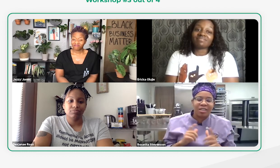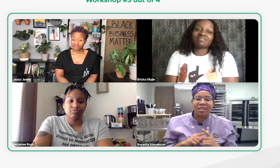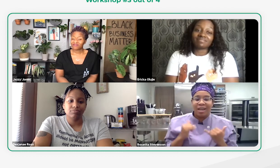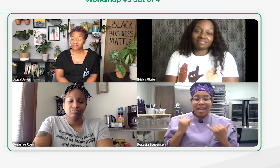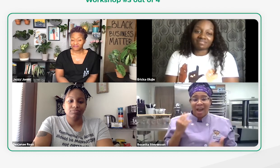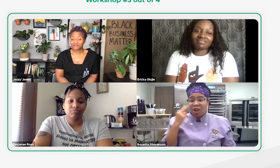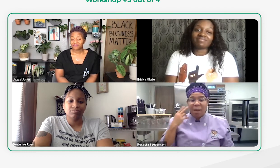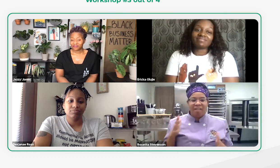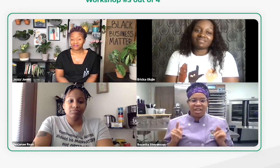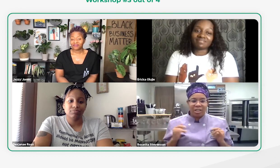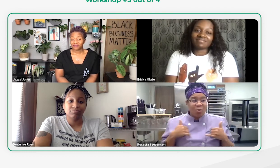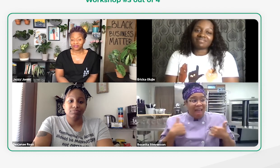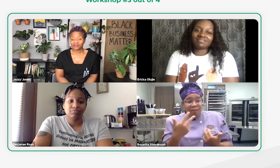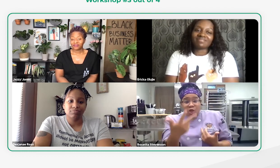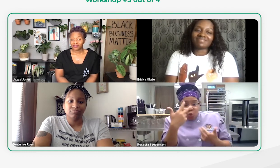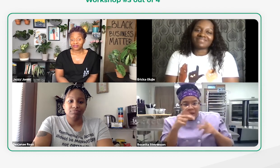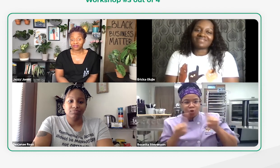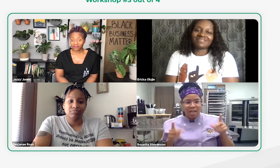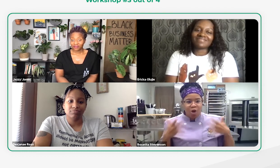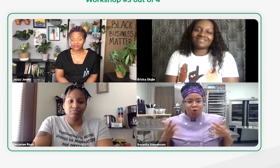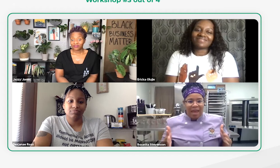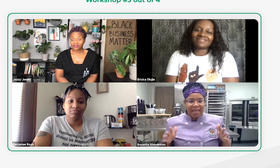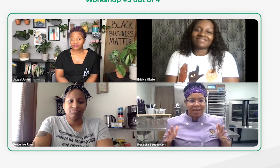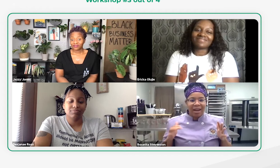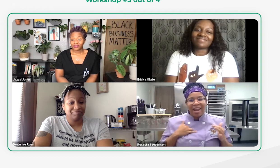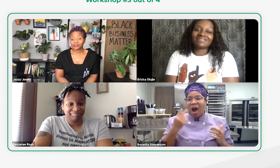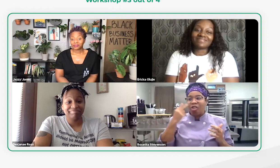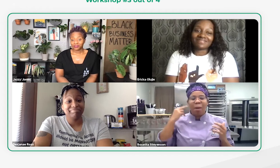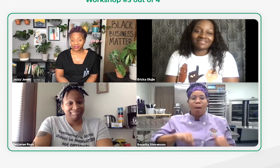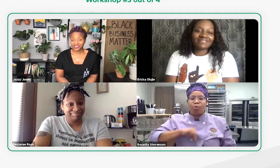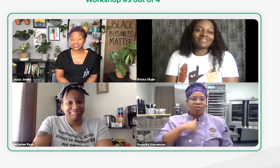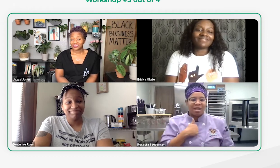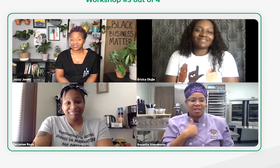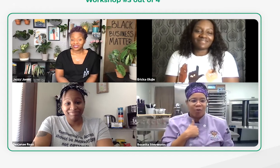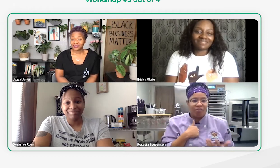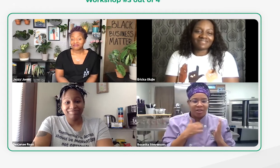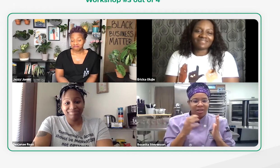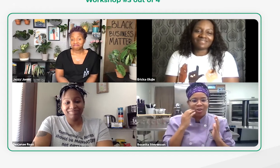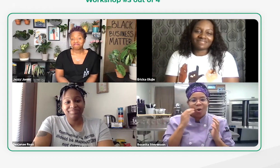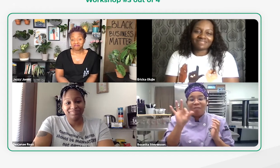get the degree so I can finish. You look back and think about that. Now have three culinary degrees